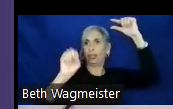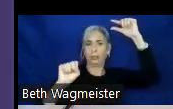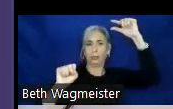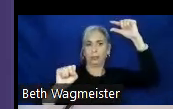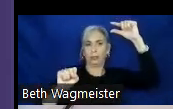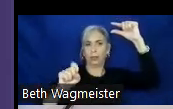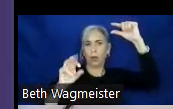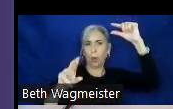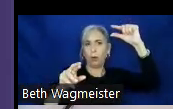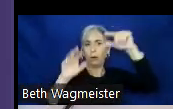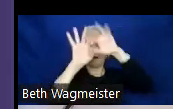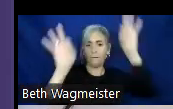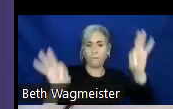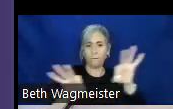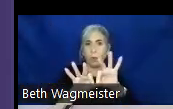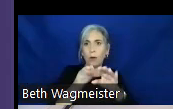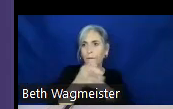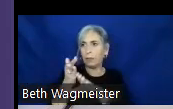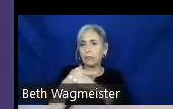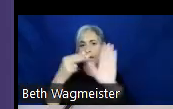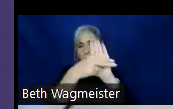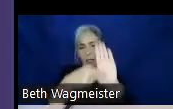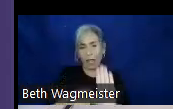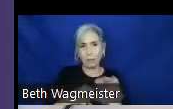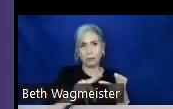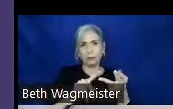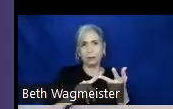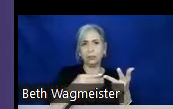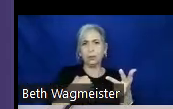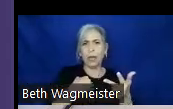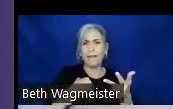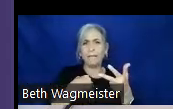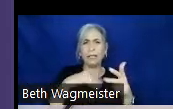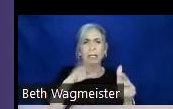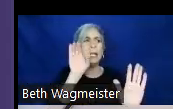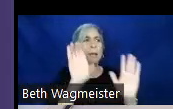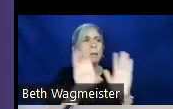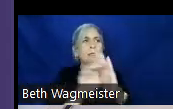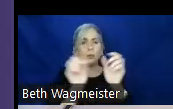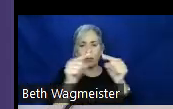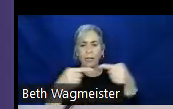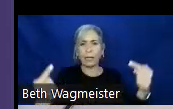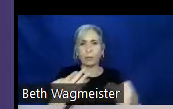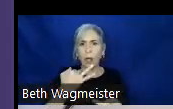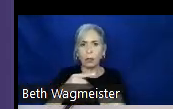Have form fields, with labels, to have hero images with plenty of contrast, videos with captions,